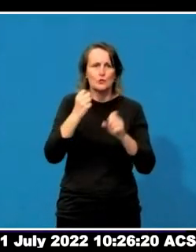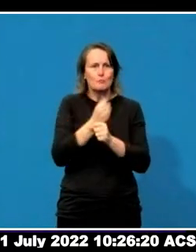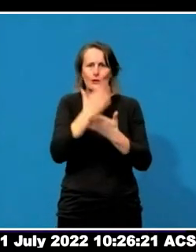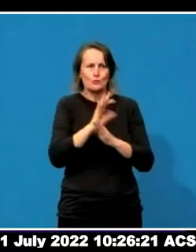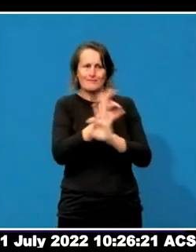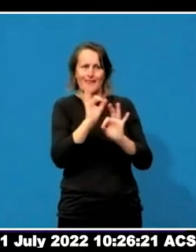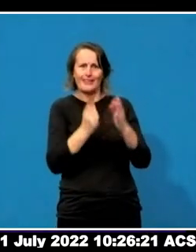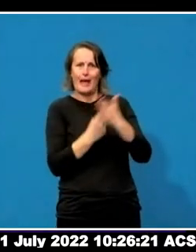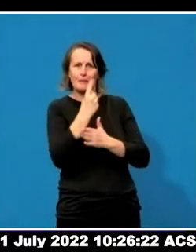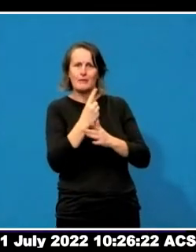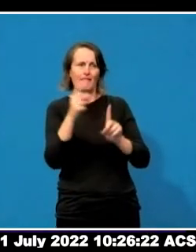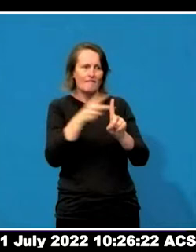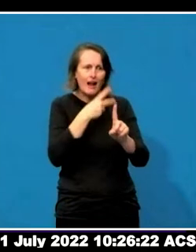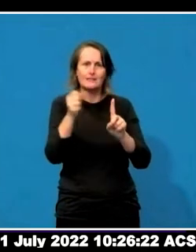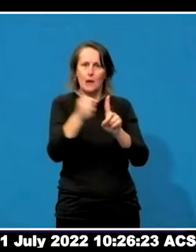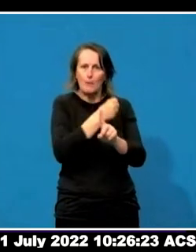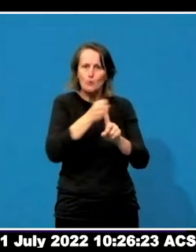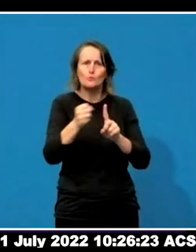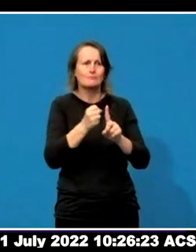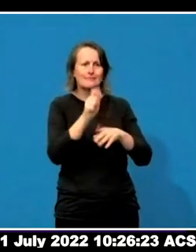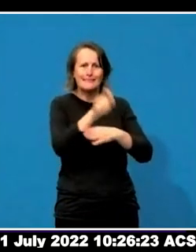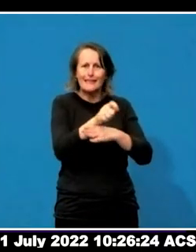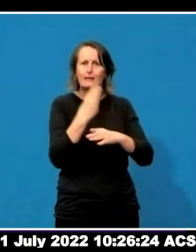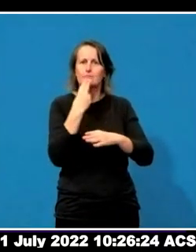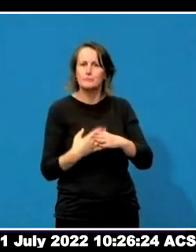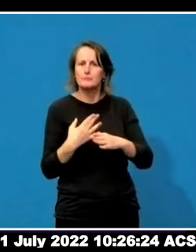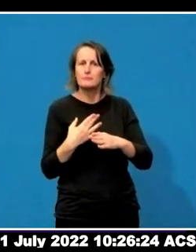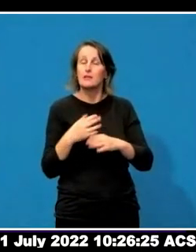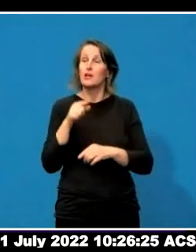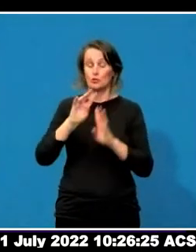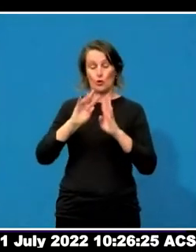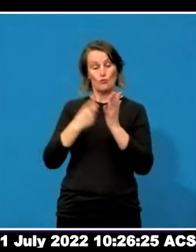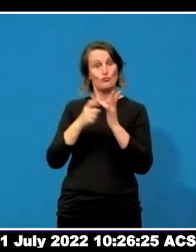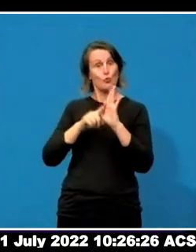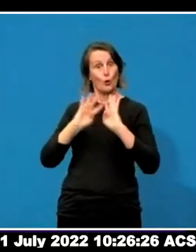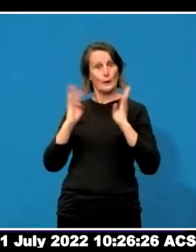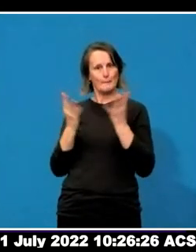In undertaking these inquiries, the Royal Commission must take into account the